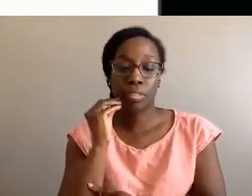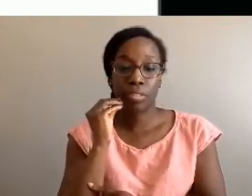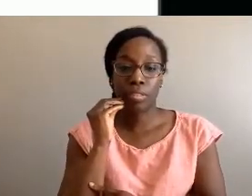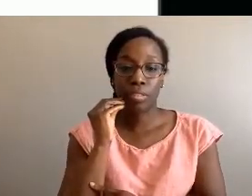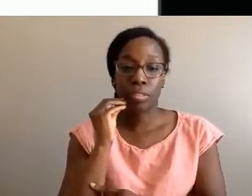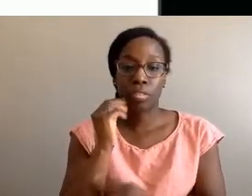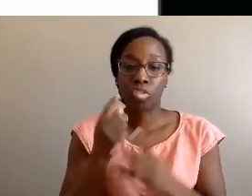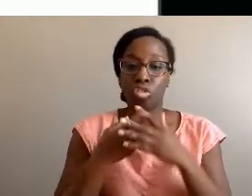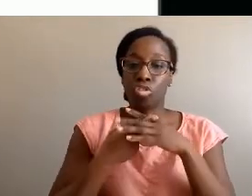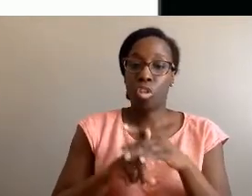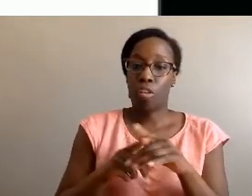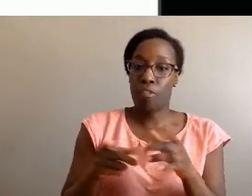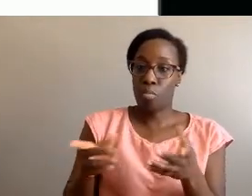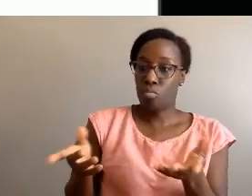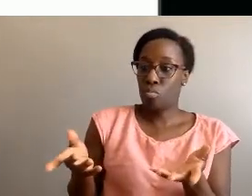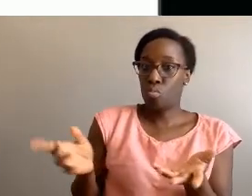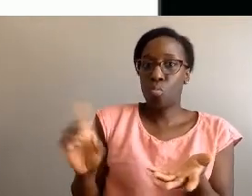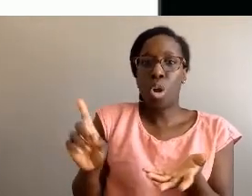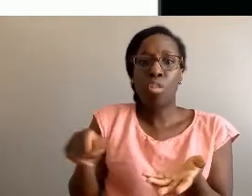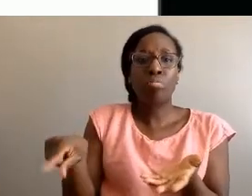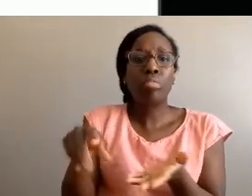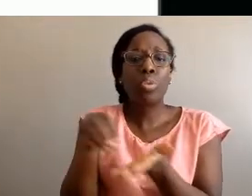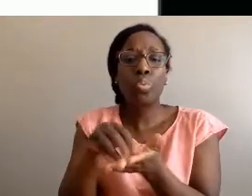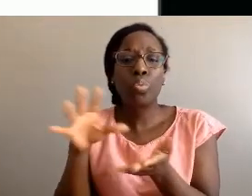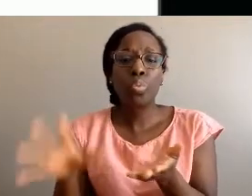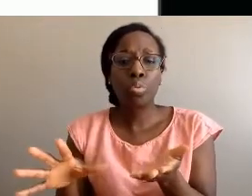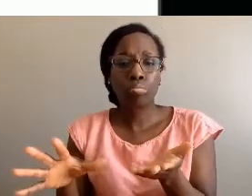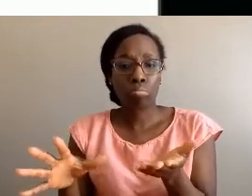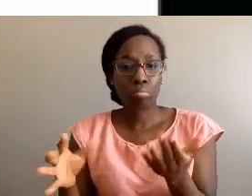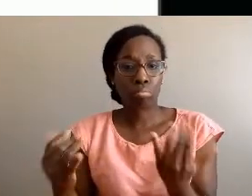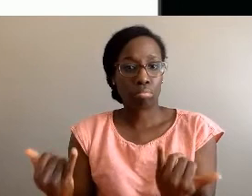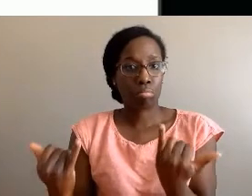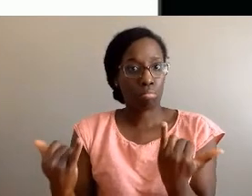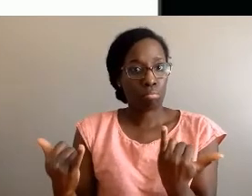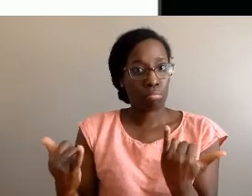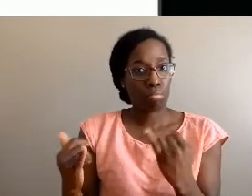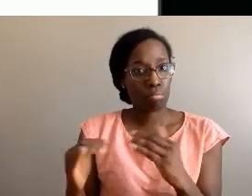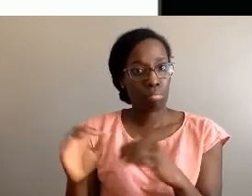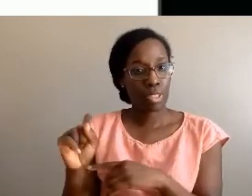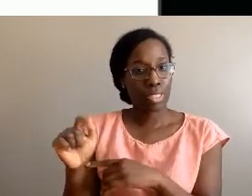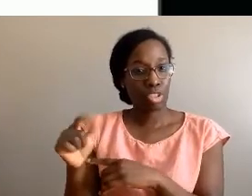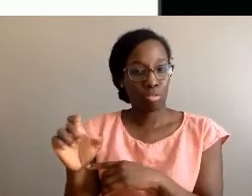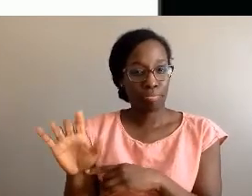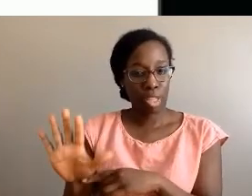Situated practice or experiencing: starting from where the students are at. Learners bring